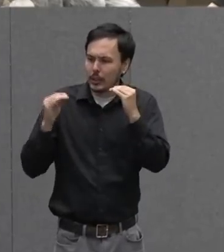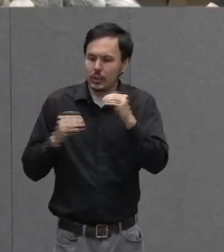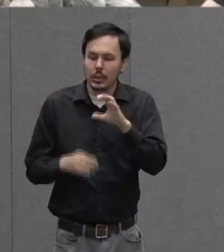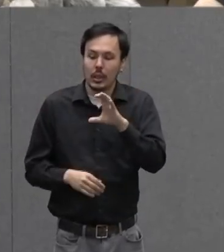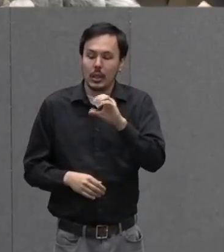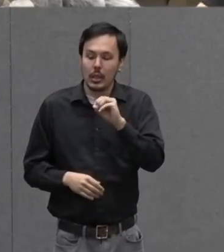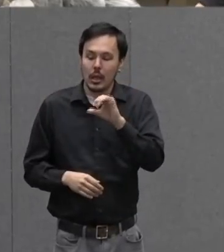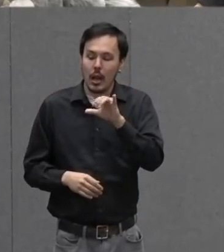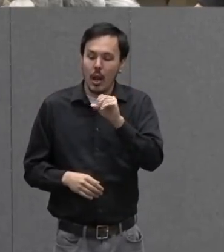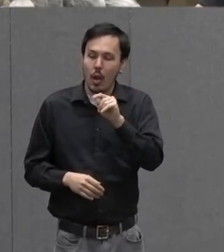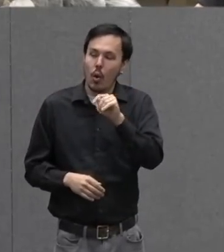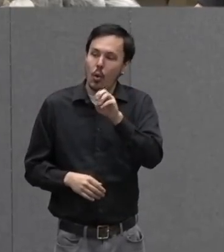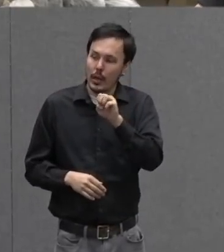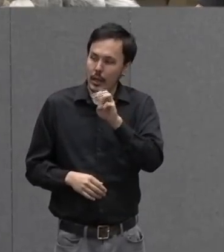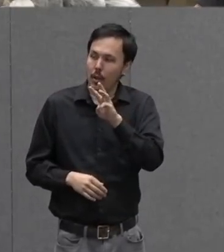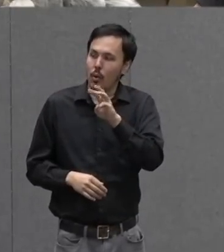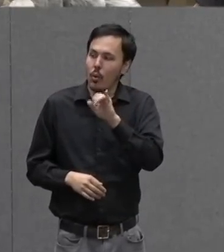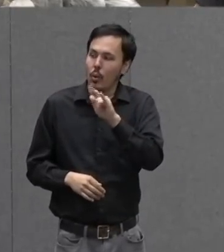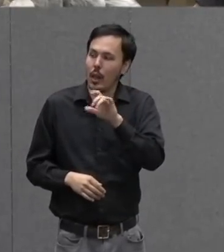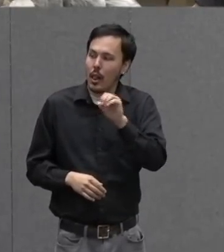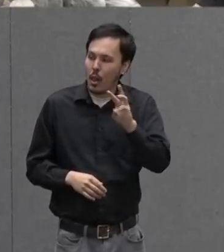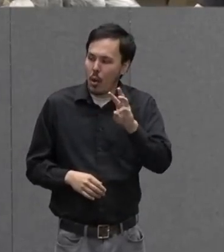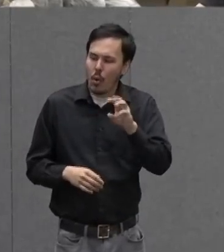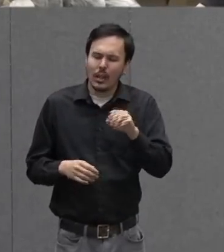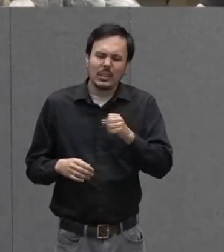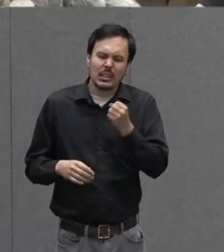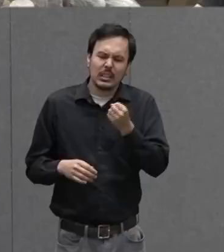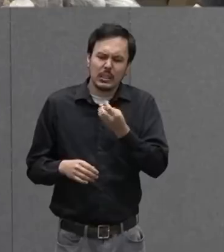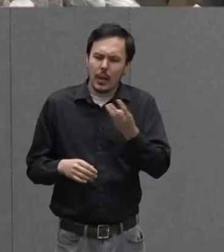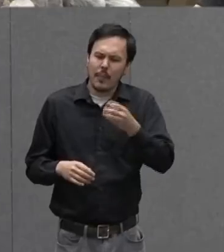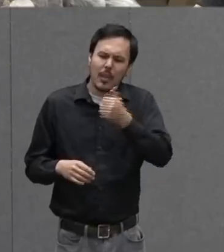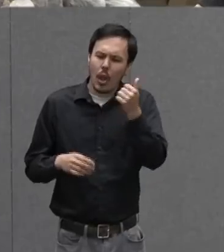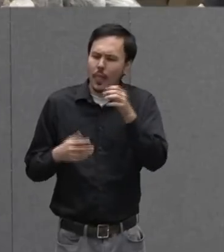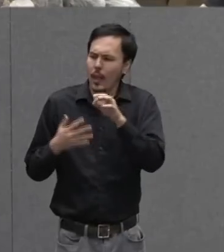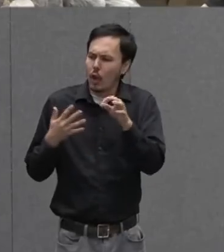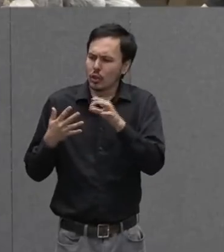And some of the alternative programs like the Juvenile Detention System,